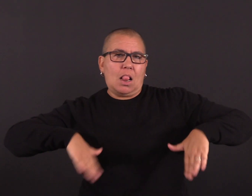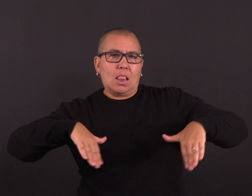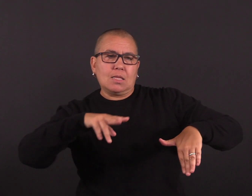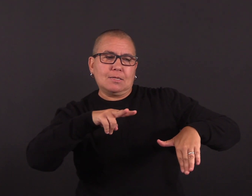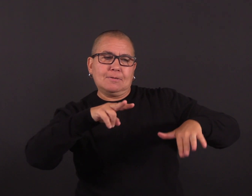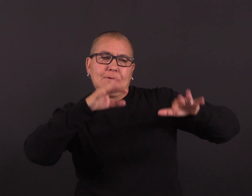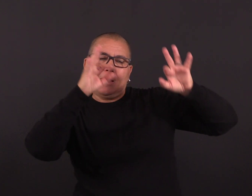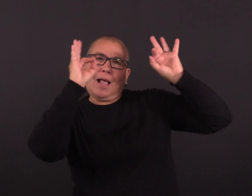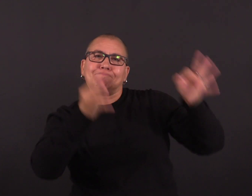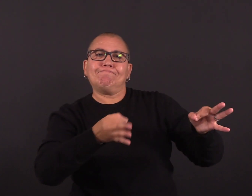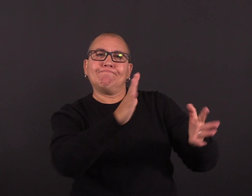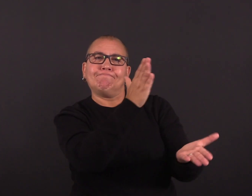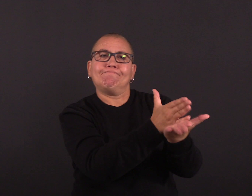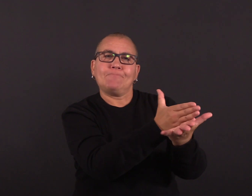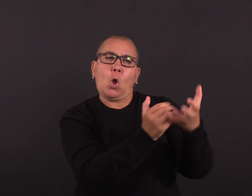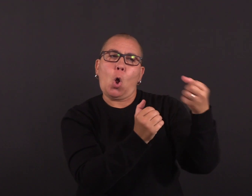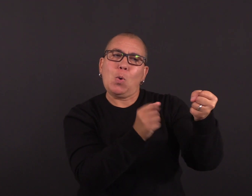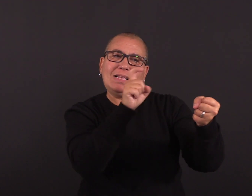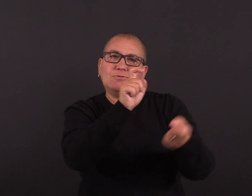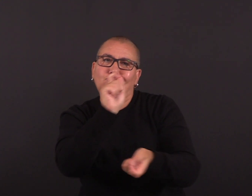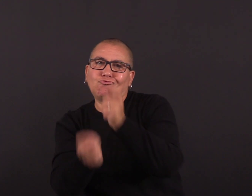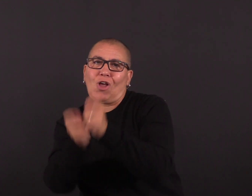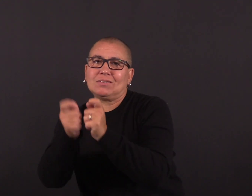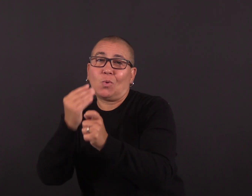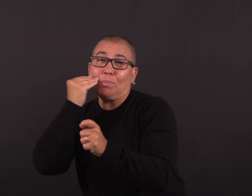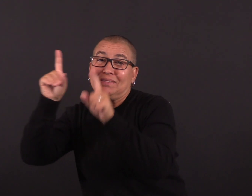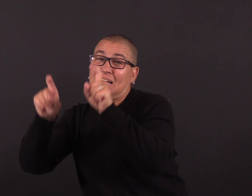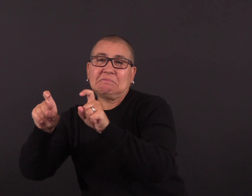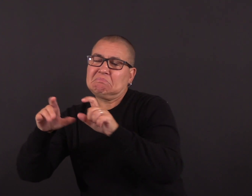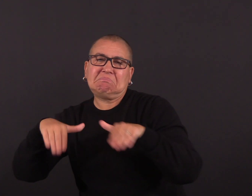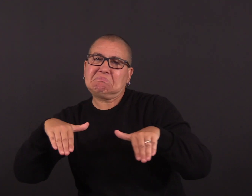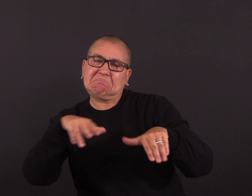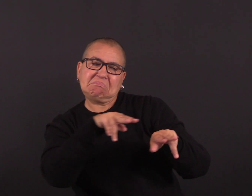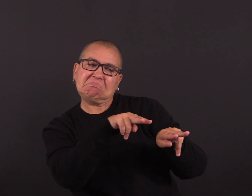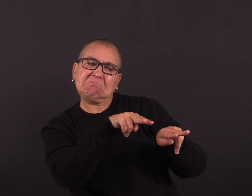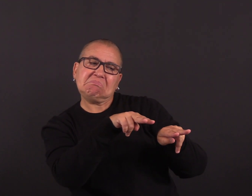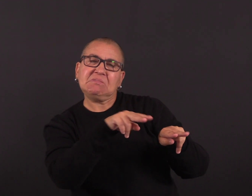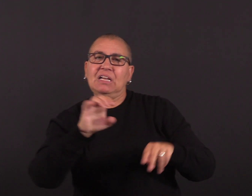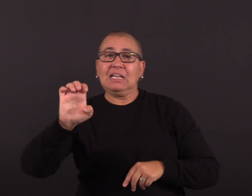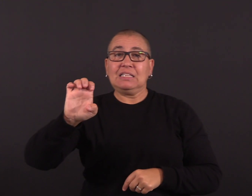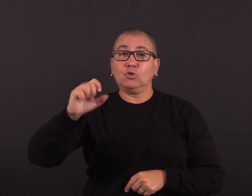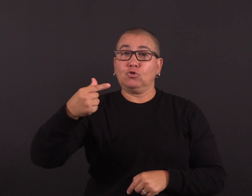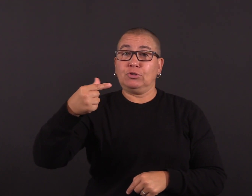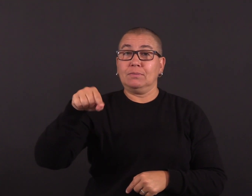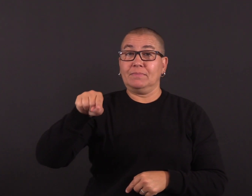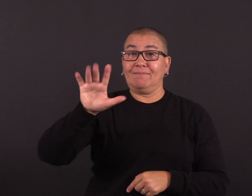not possible "to assess comparative severity by variant" based on their data.